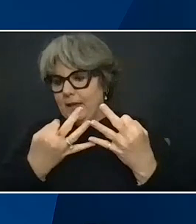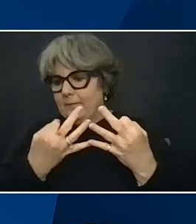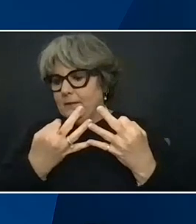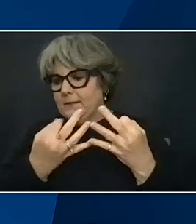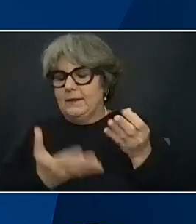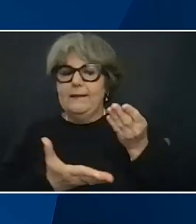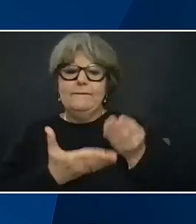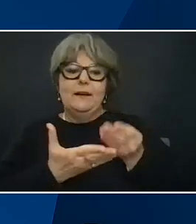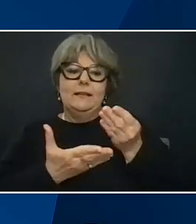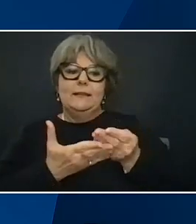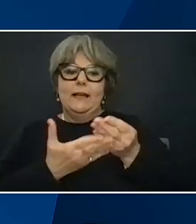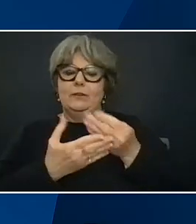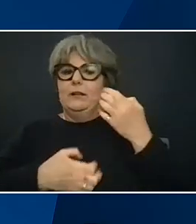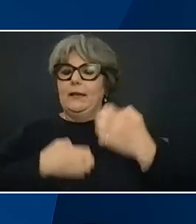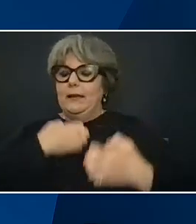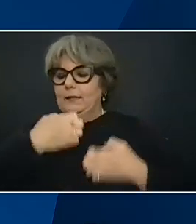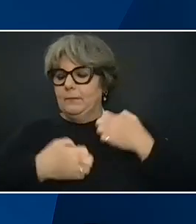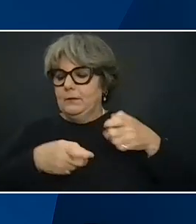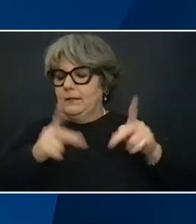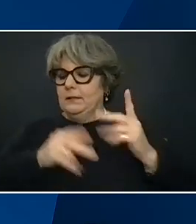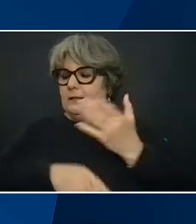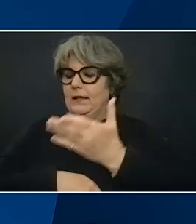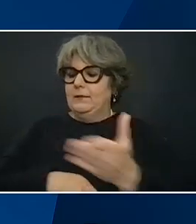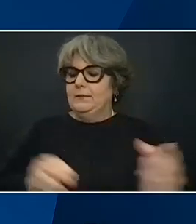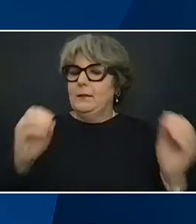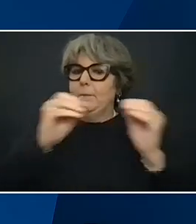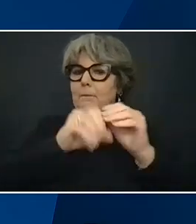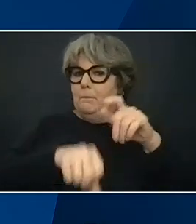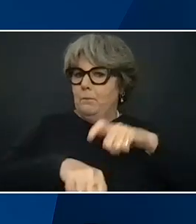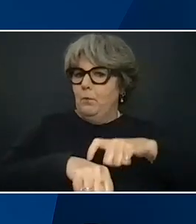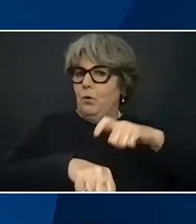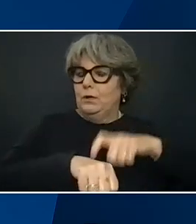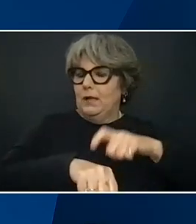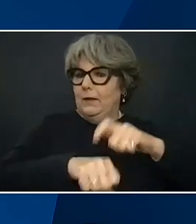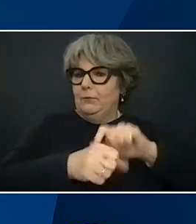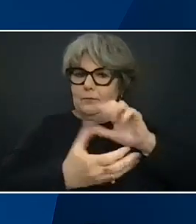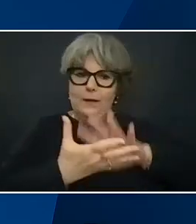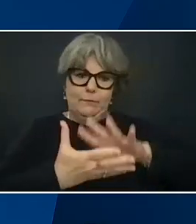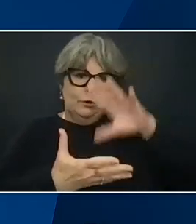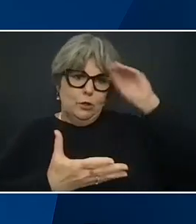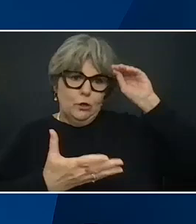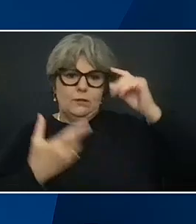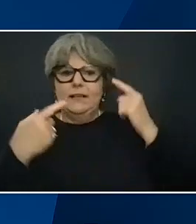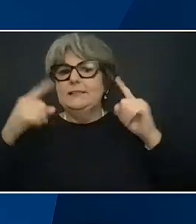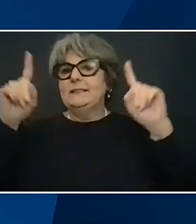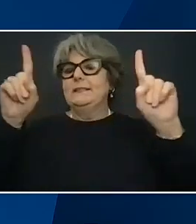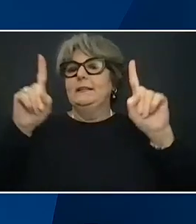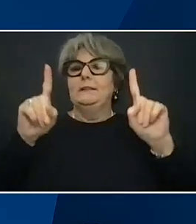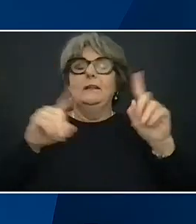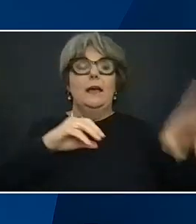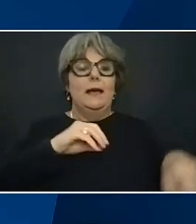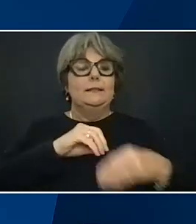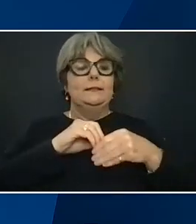emotionally. It just allows them so much more time to be able to learn and succeed. In addition, our pass rates on licensing